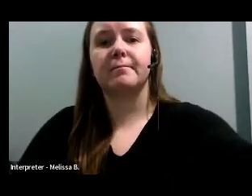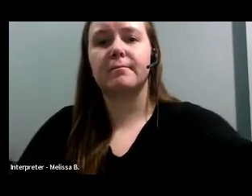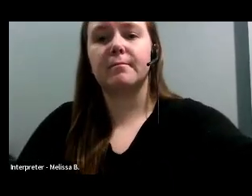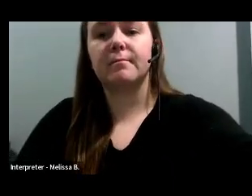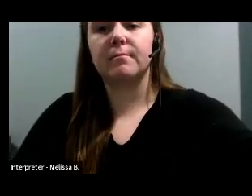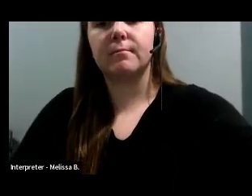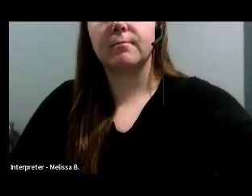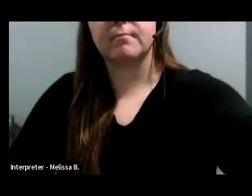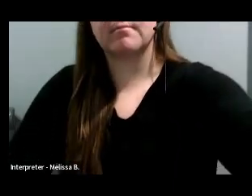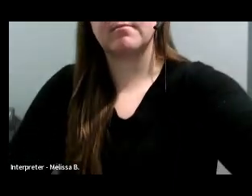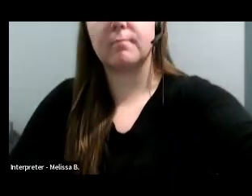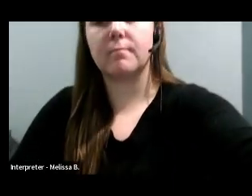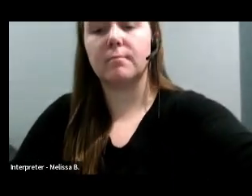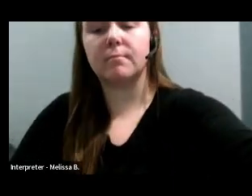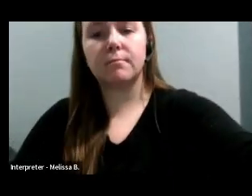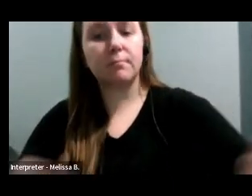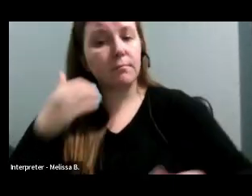Shannon Spencer (she/her): Mmm… oops.